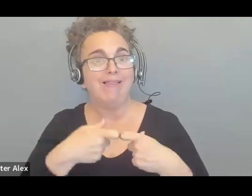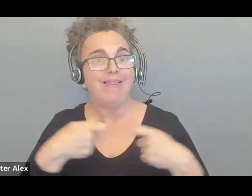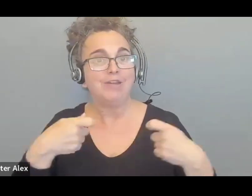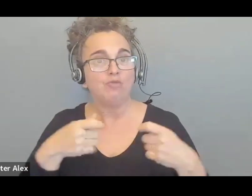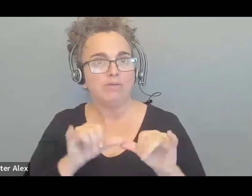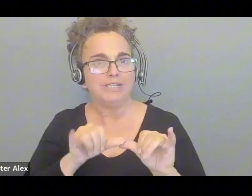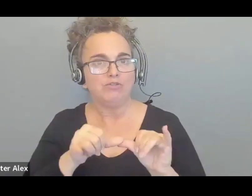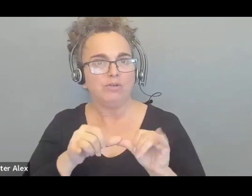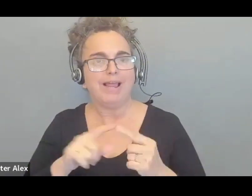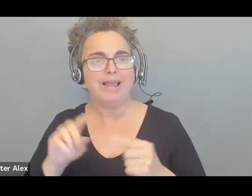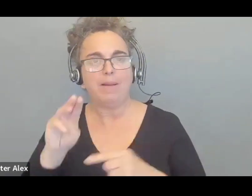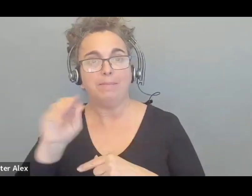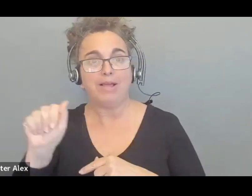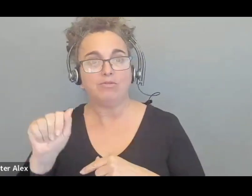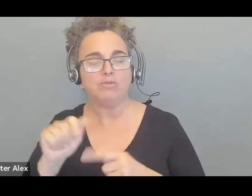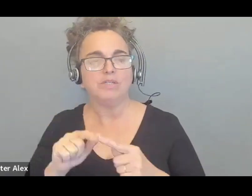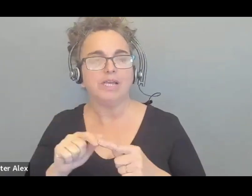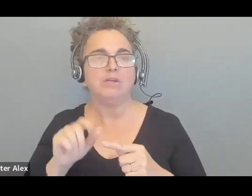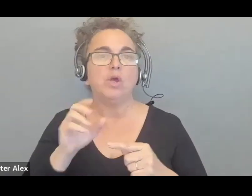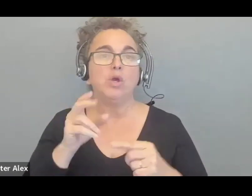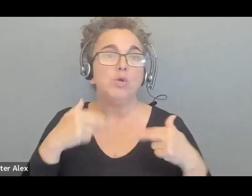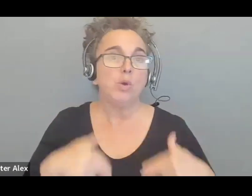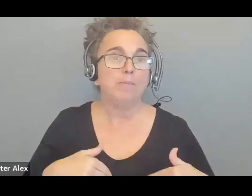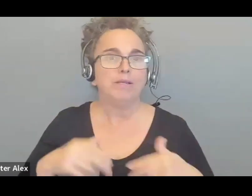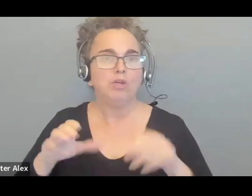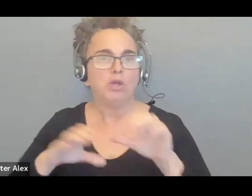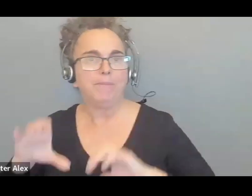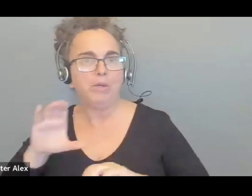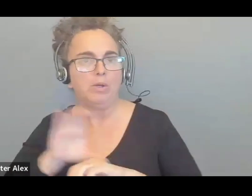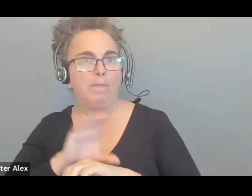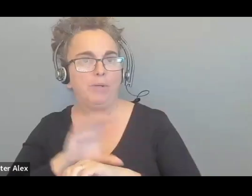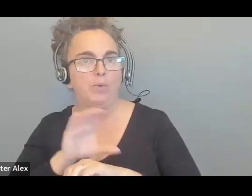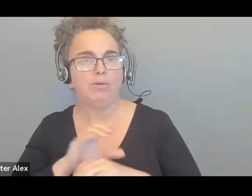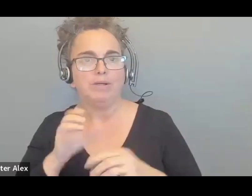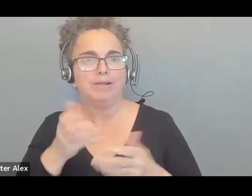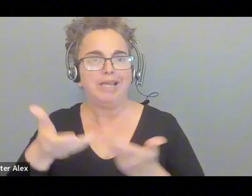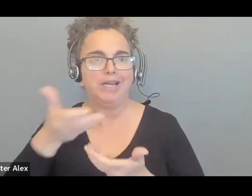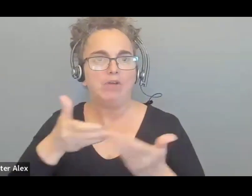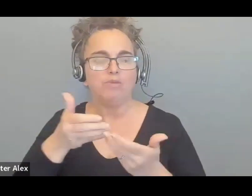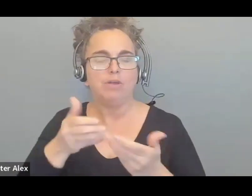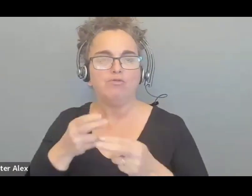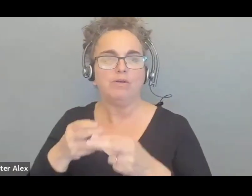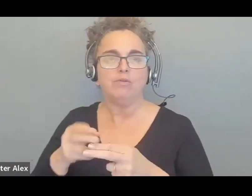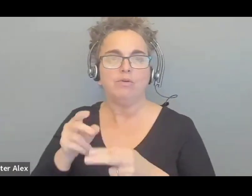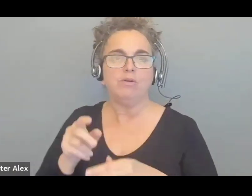and a master's degree in human computer interaction. She was named at Thor in Tech 2024